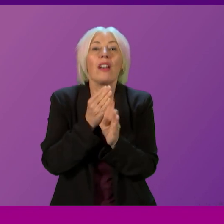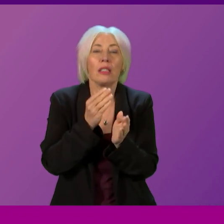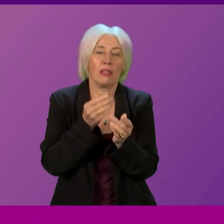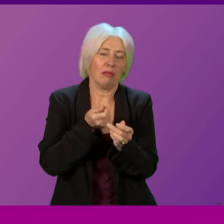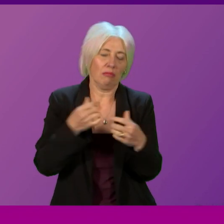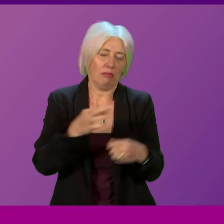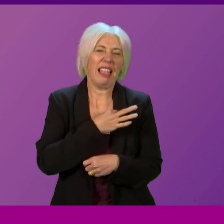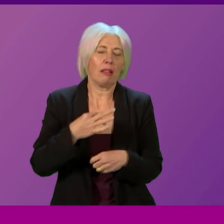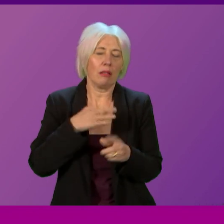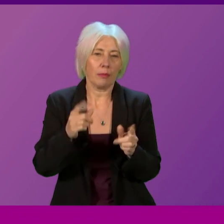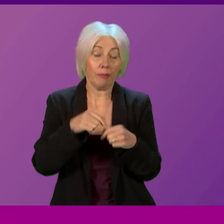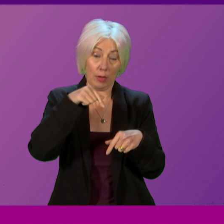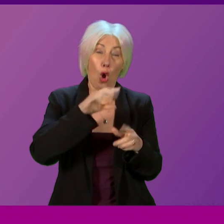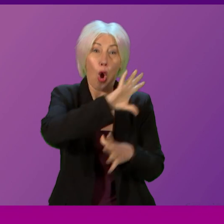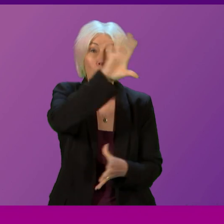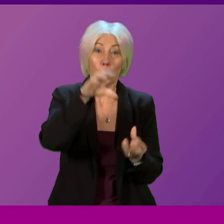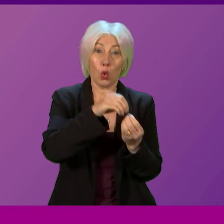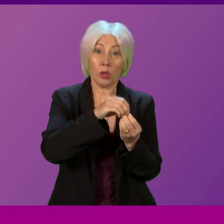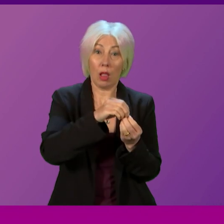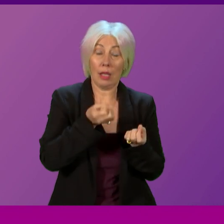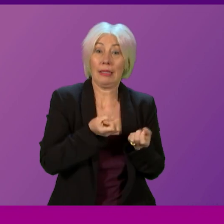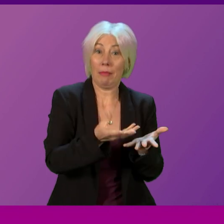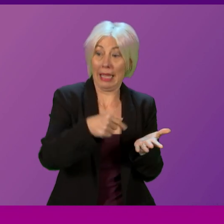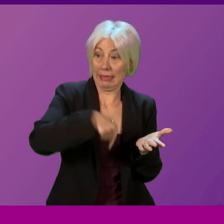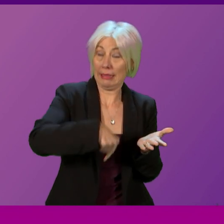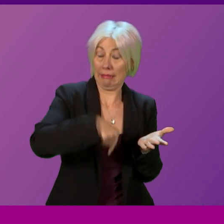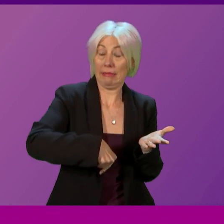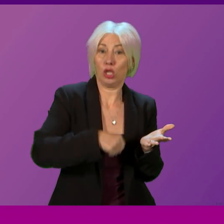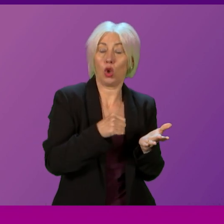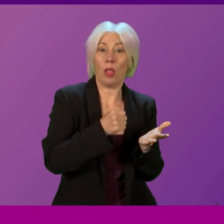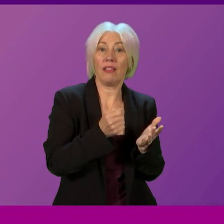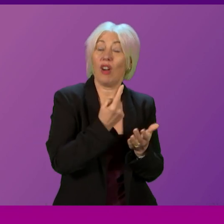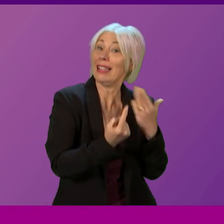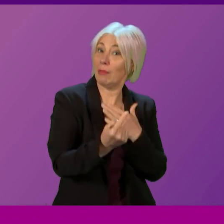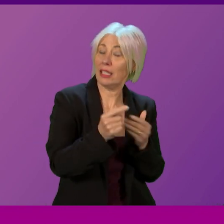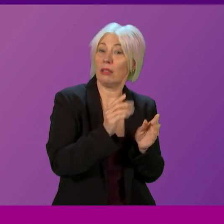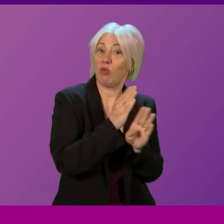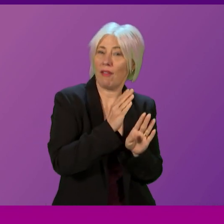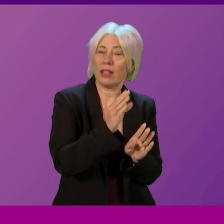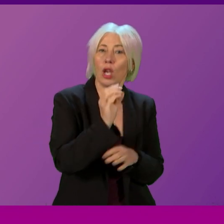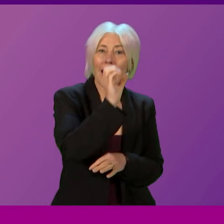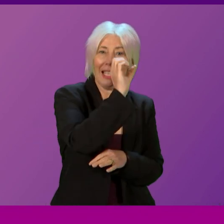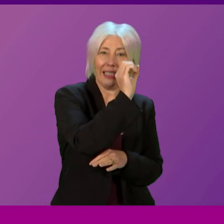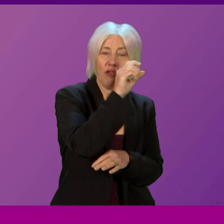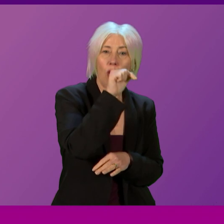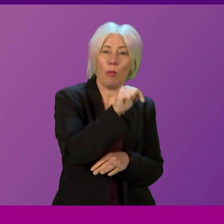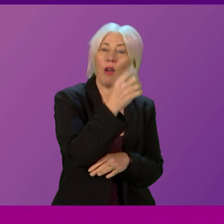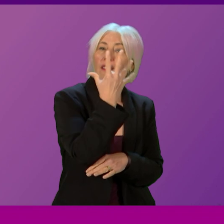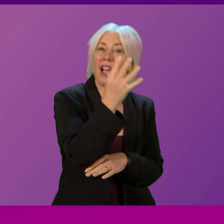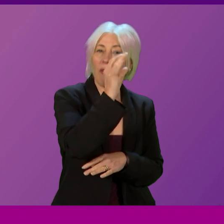In Scotland, total spend on use of the independent sector represents 0.5 per cent of the total